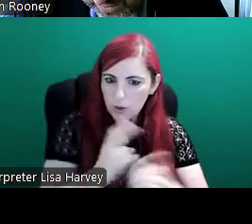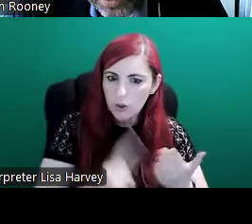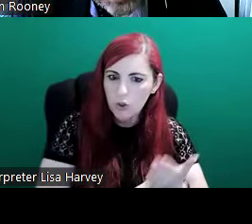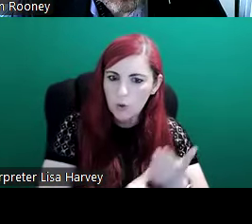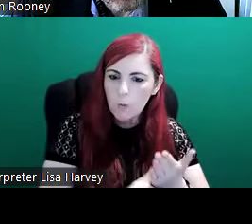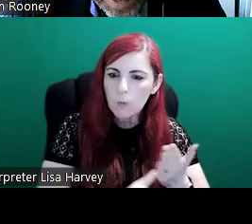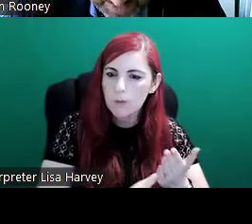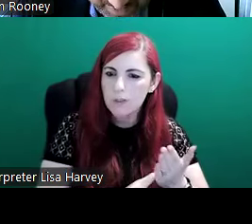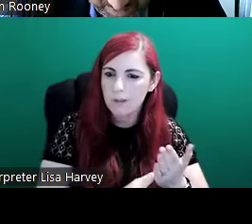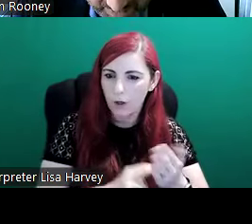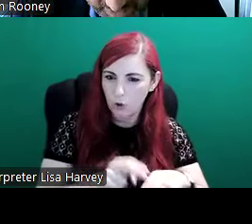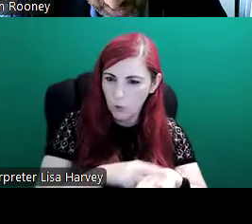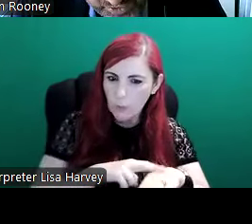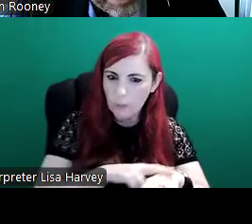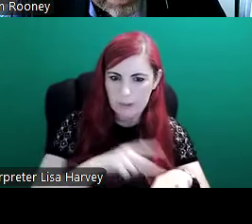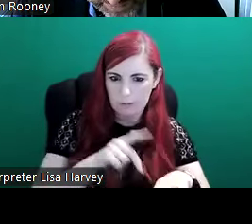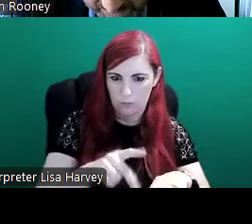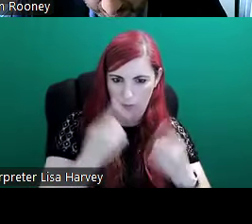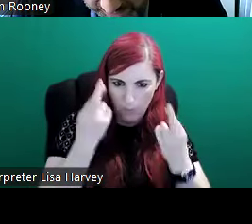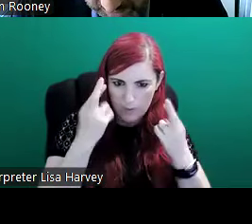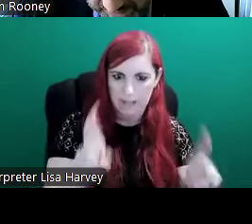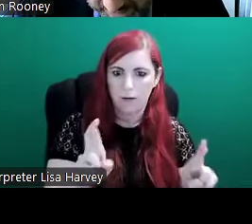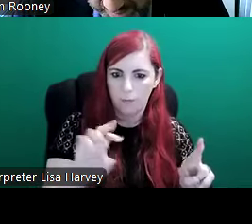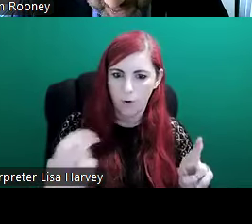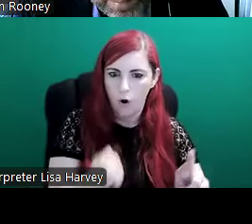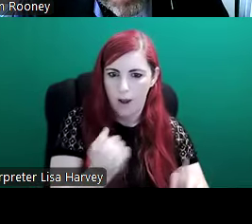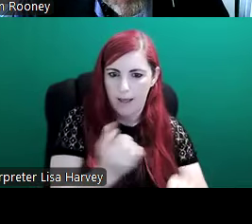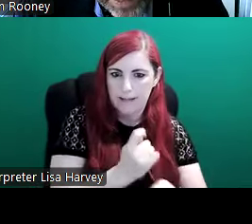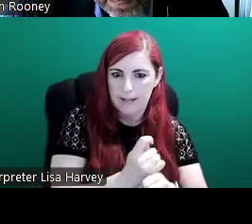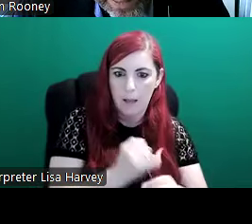under Orpen, Sickert and Andre Lhote in Dublin, London and Paris, respectively.